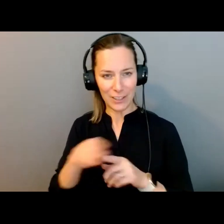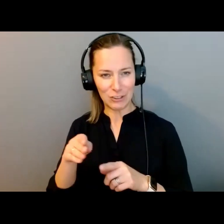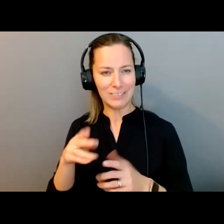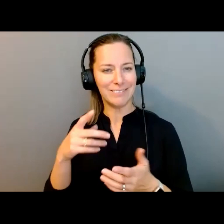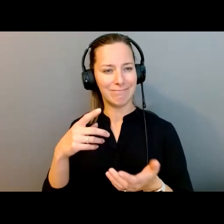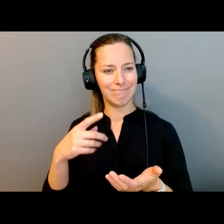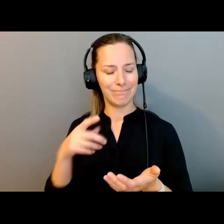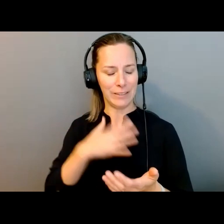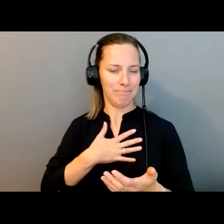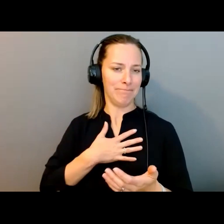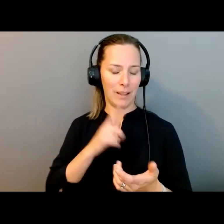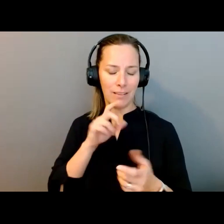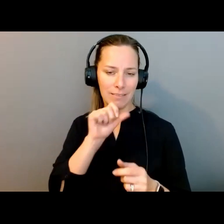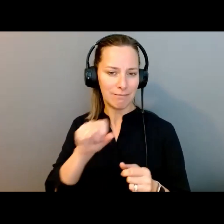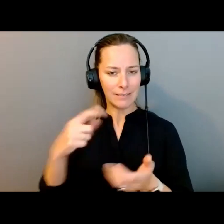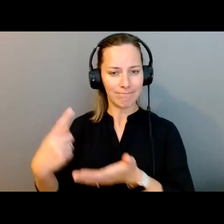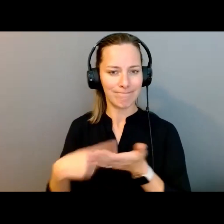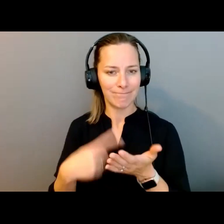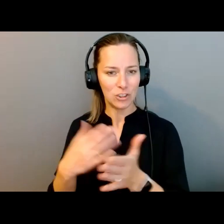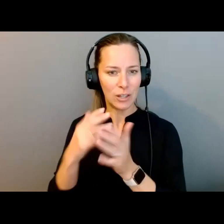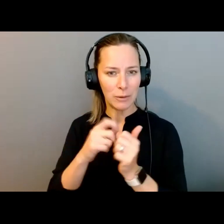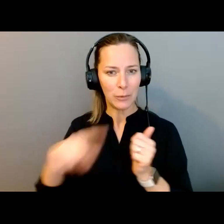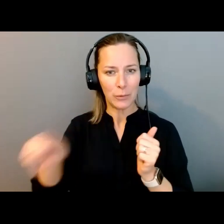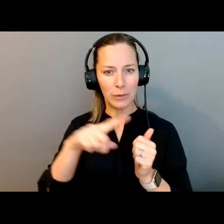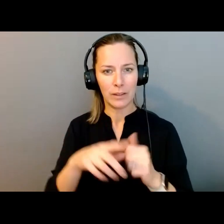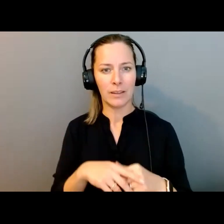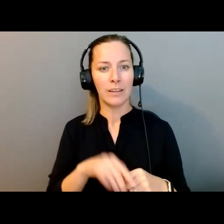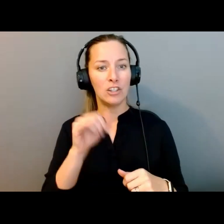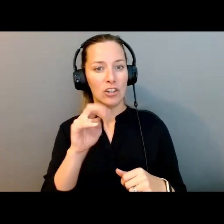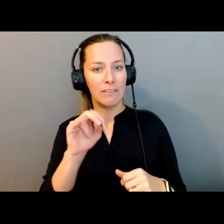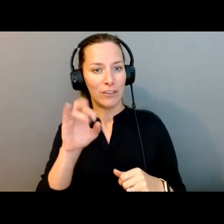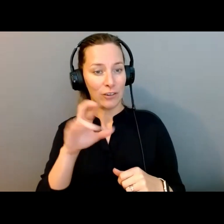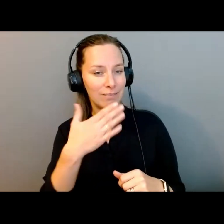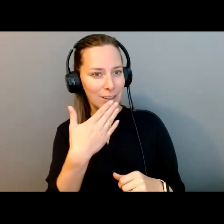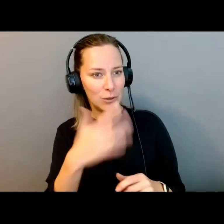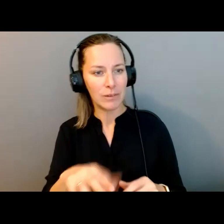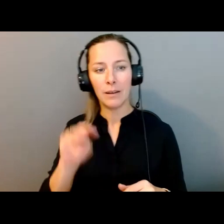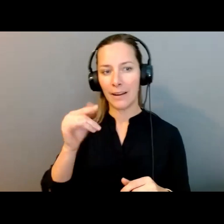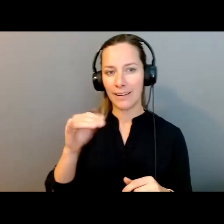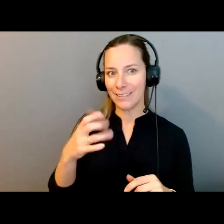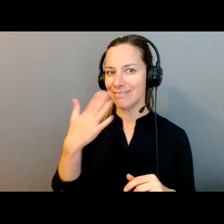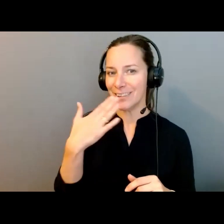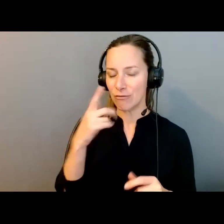Thanks, Fran and Maggie, and for the opportunity, Jen. Yes, thank you very much. I really enjoyed it. Thank you.